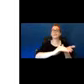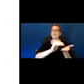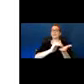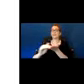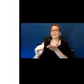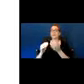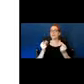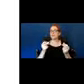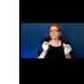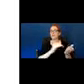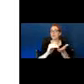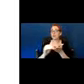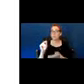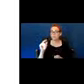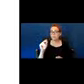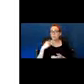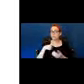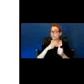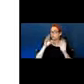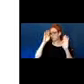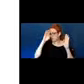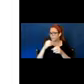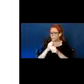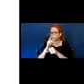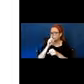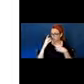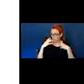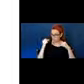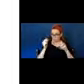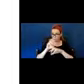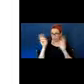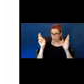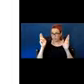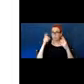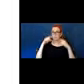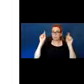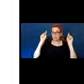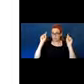Actually 30% of our folks get discharged into some sort of housing.